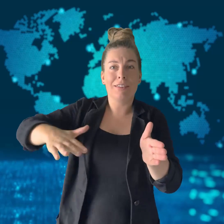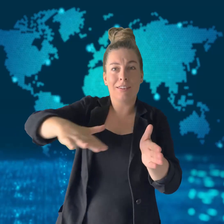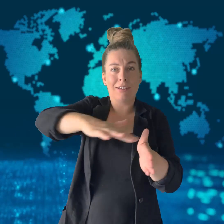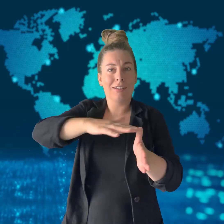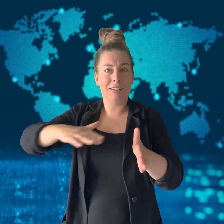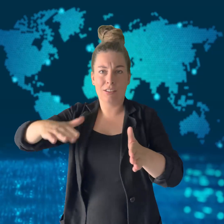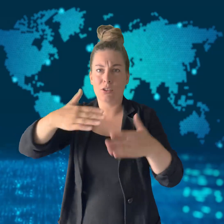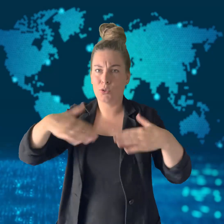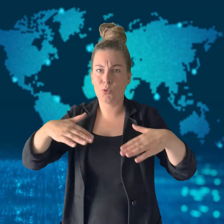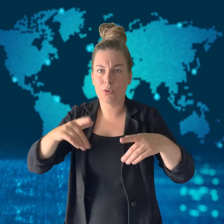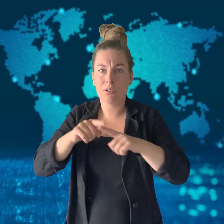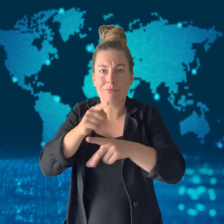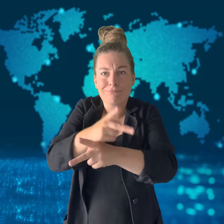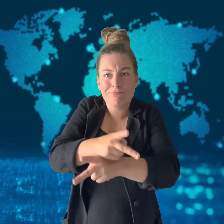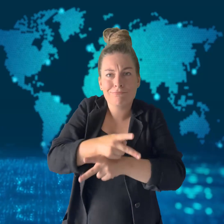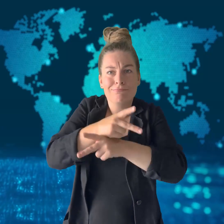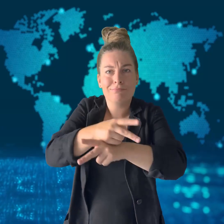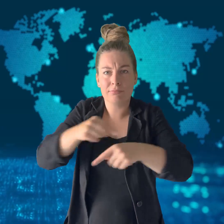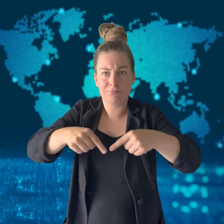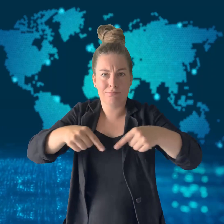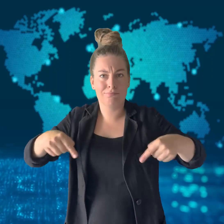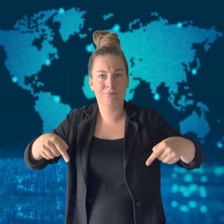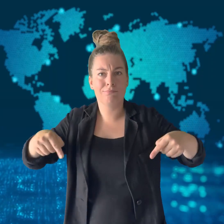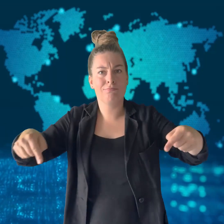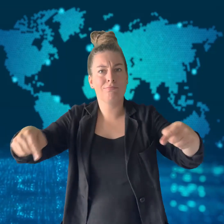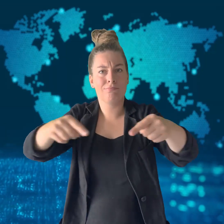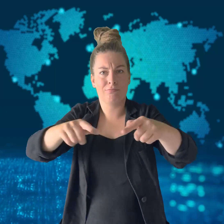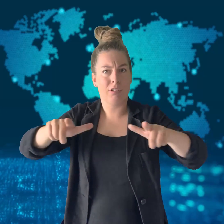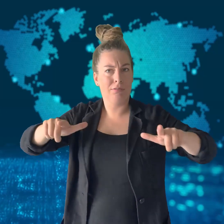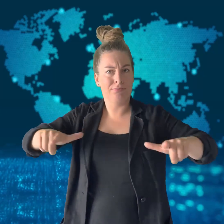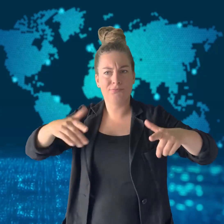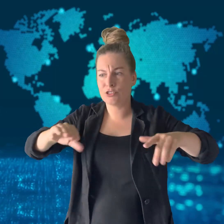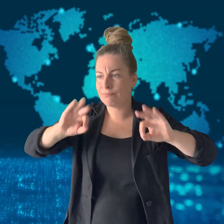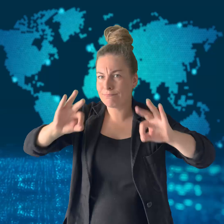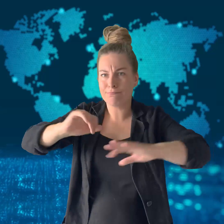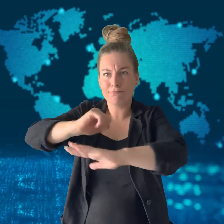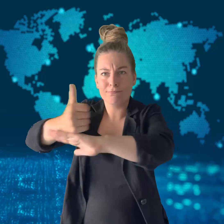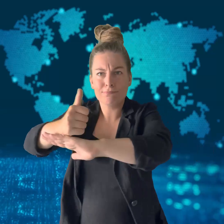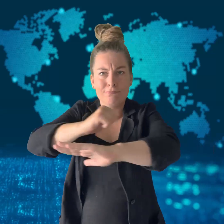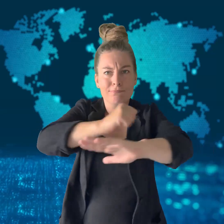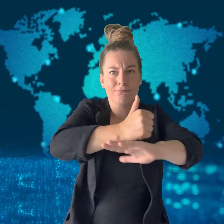secure the area where the stabbing happened,